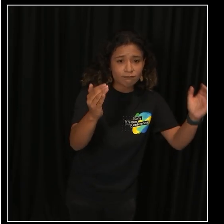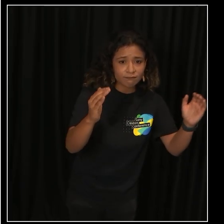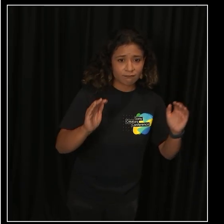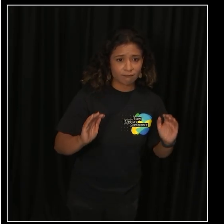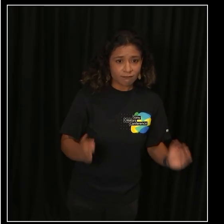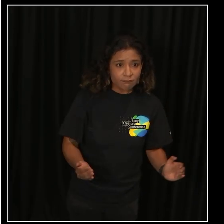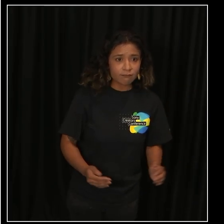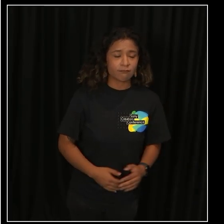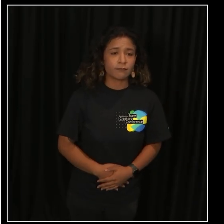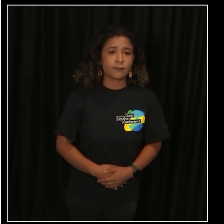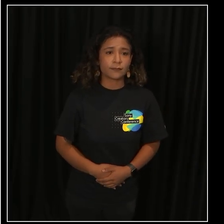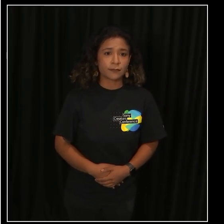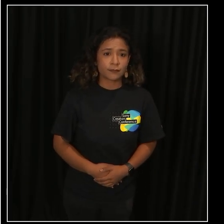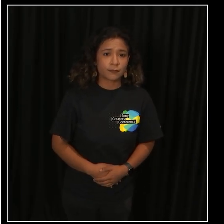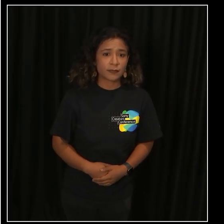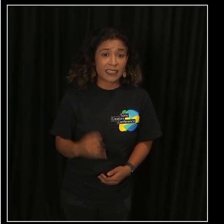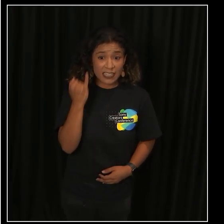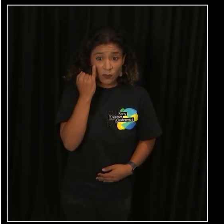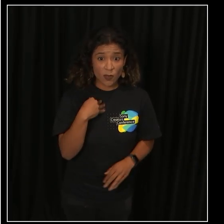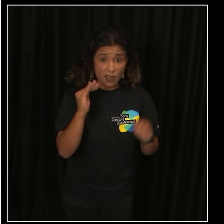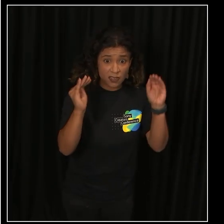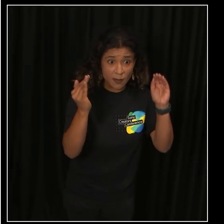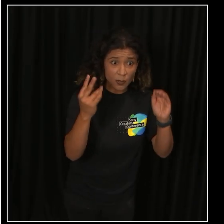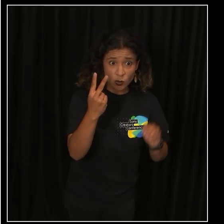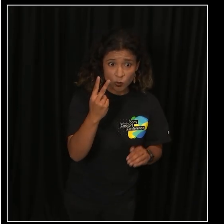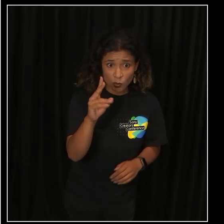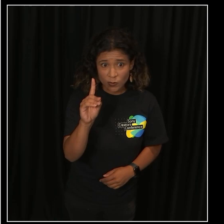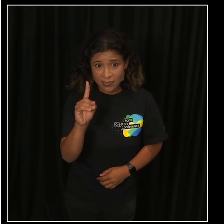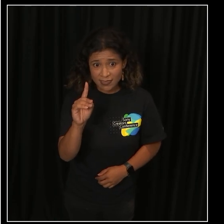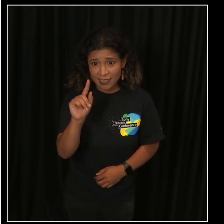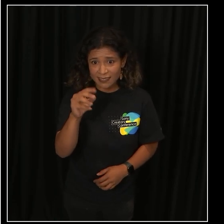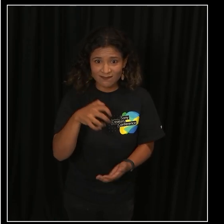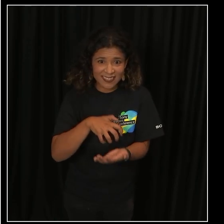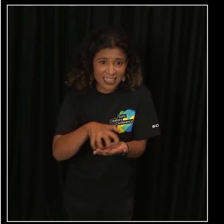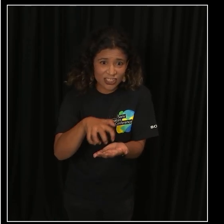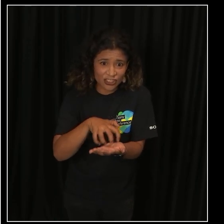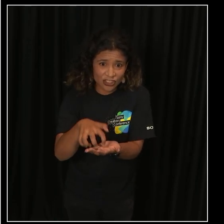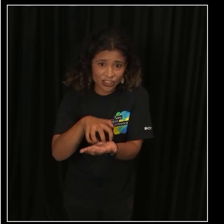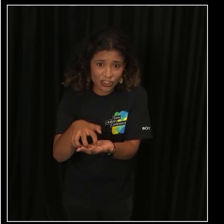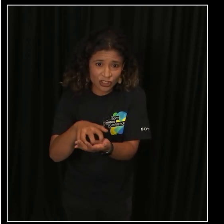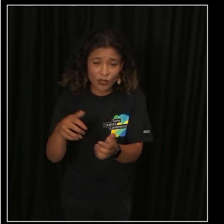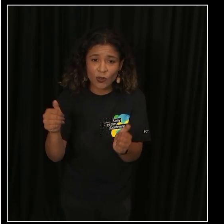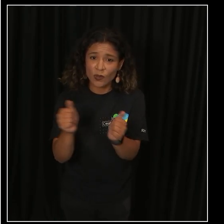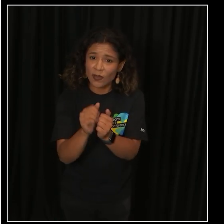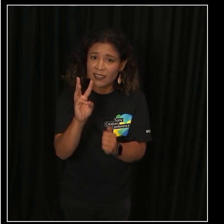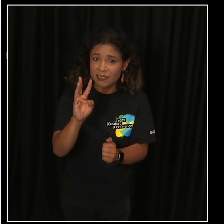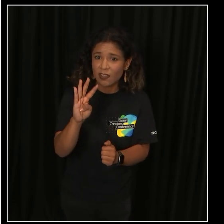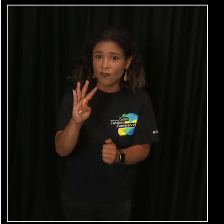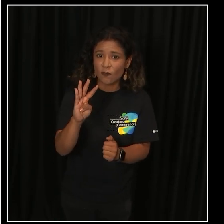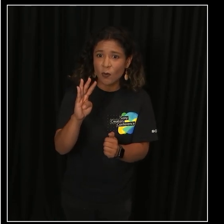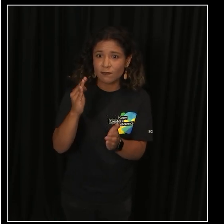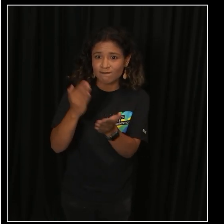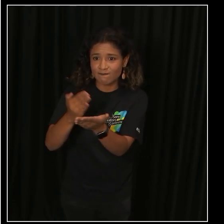Each Look-up Tables is a 2D texture array of 64 slices, and corresponds to a single red dot condition.